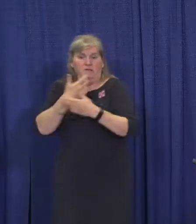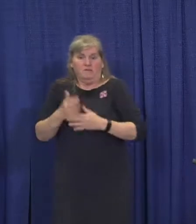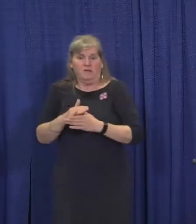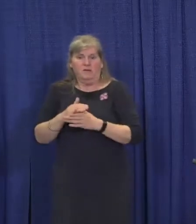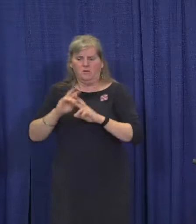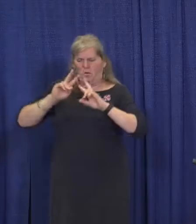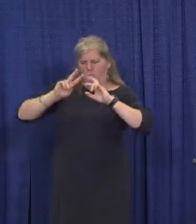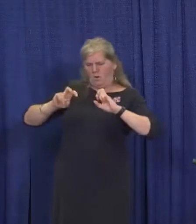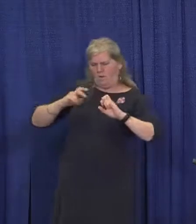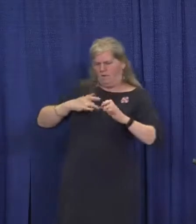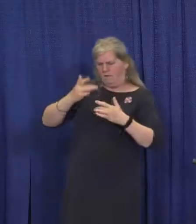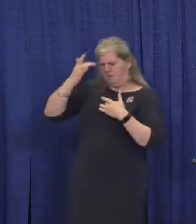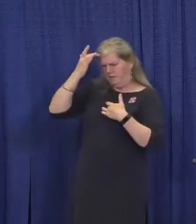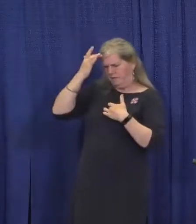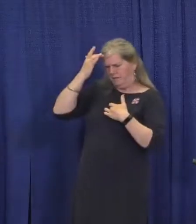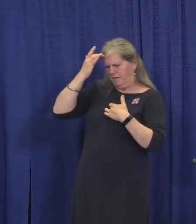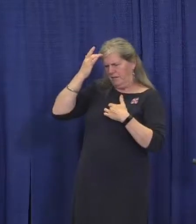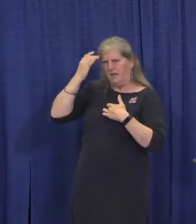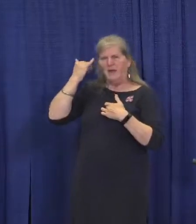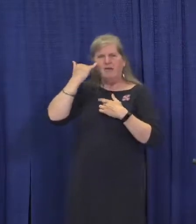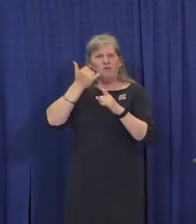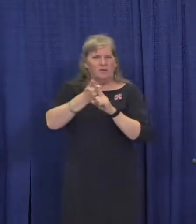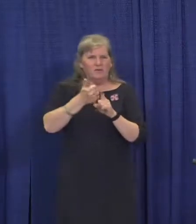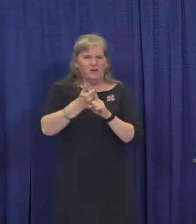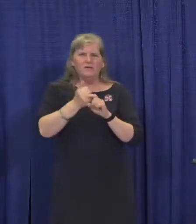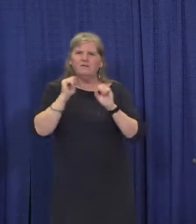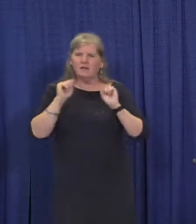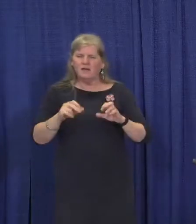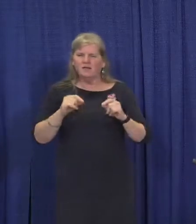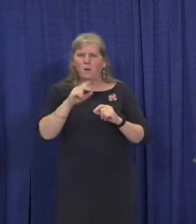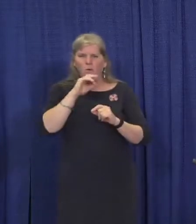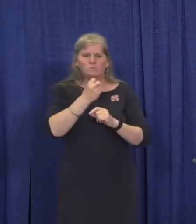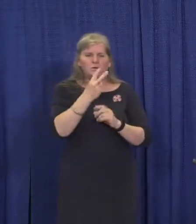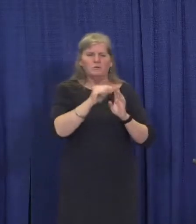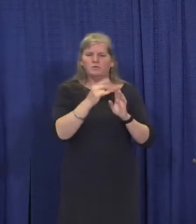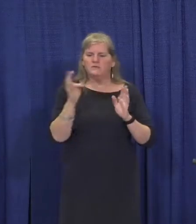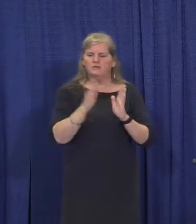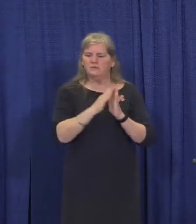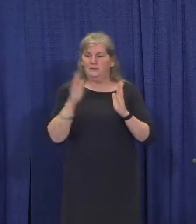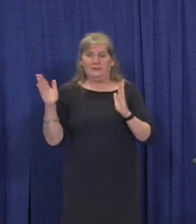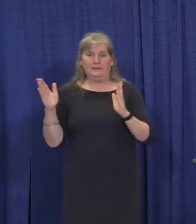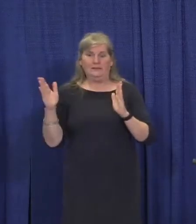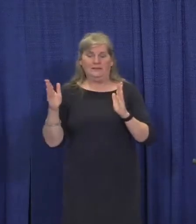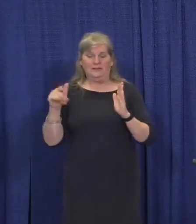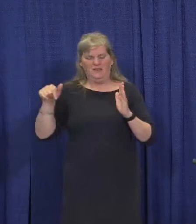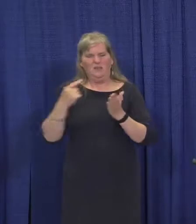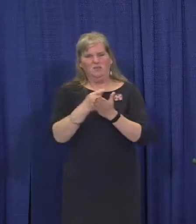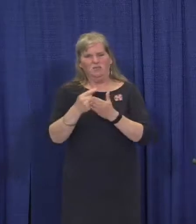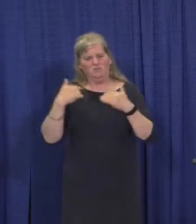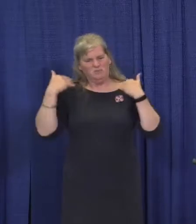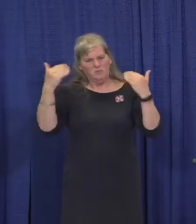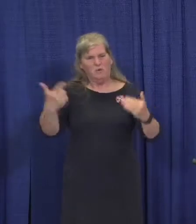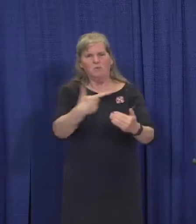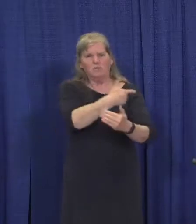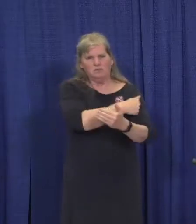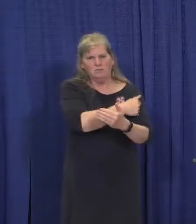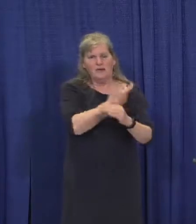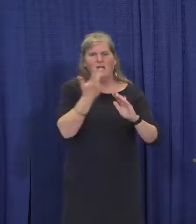monitor and if you are physically able and I encourage those 12 to 17 to get